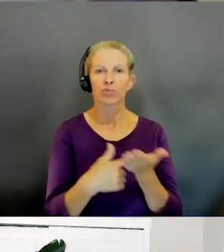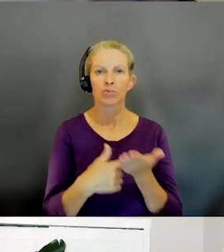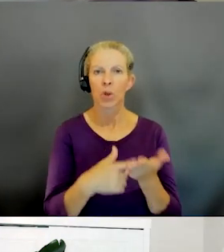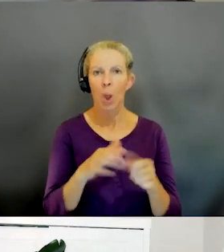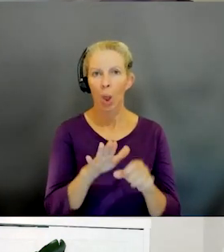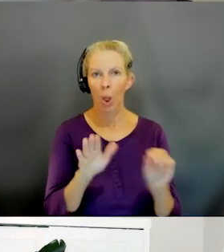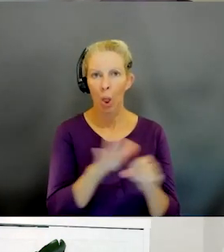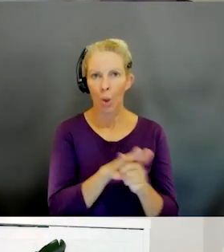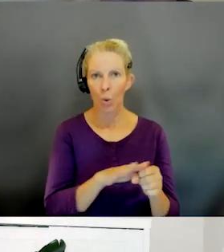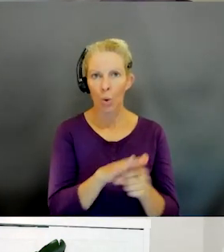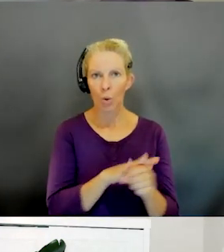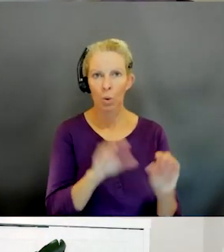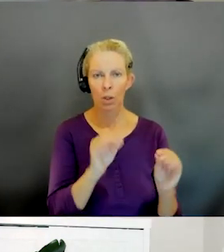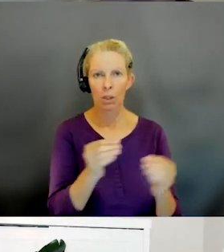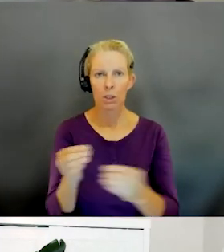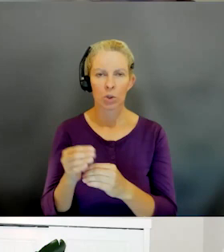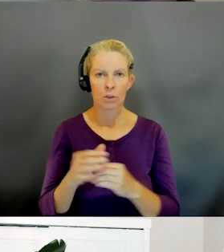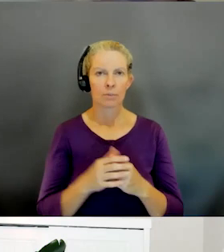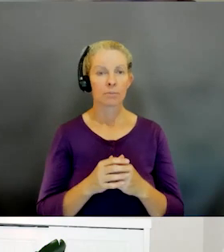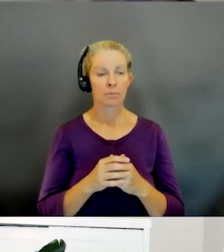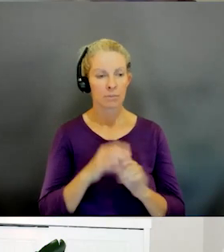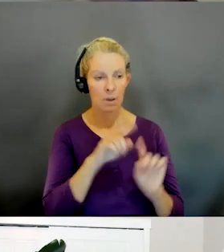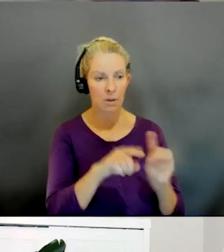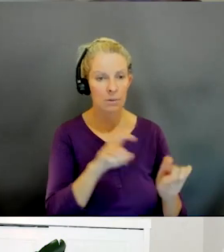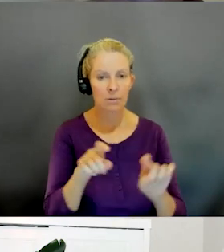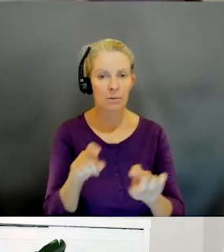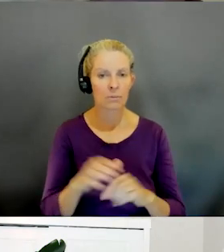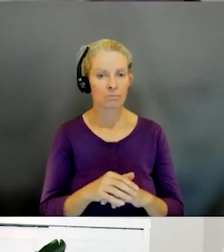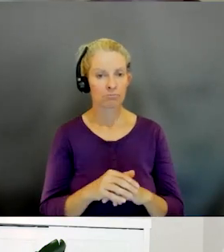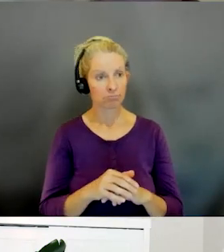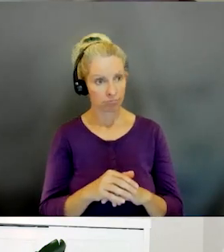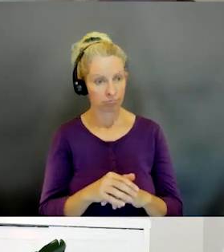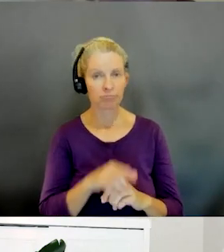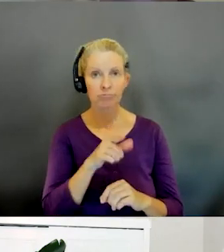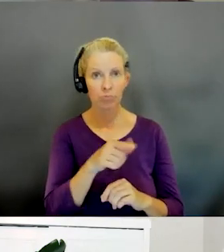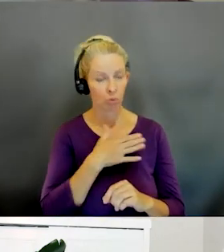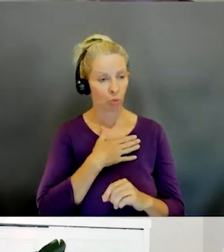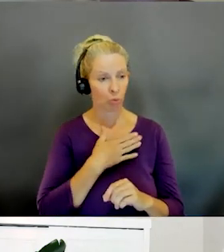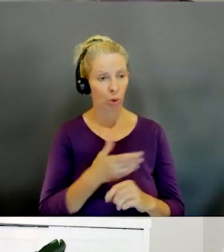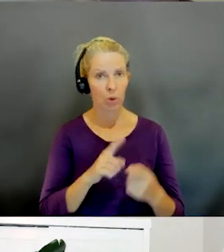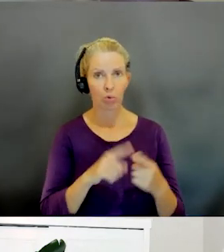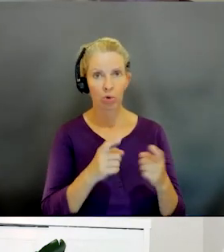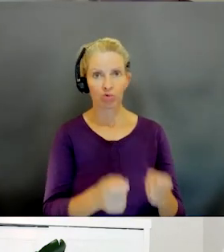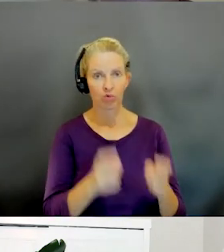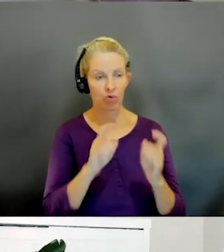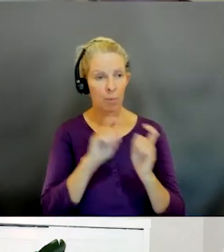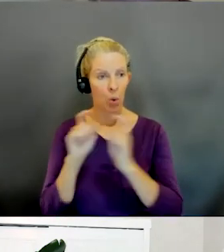is there something they would like to contribute for your participants? But I